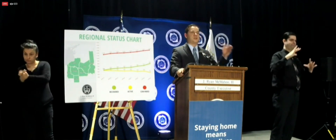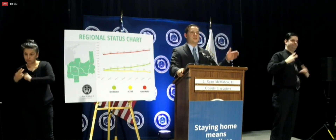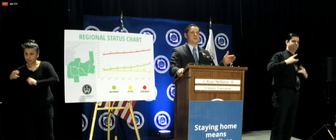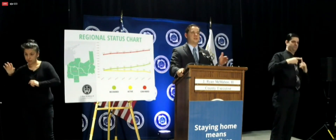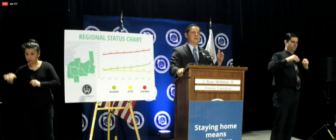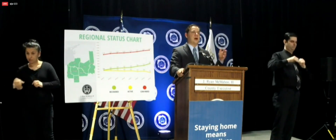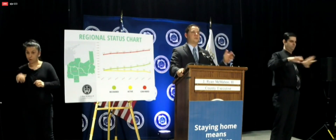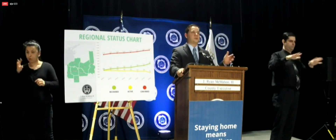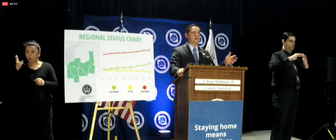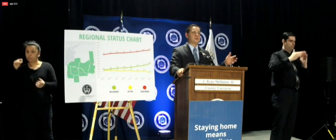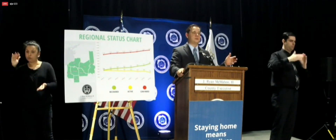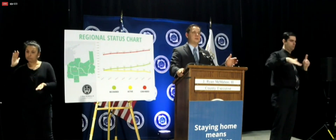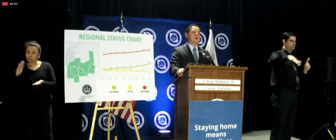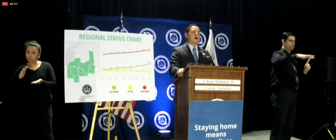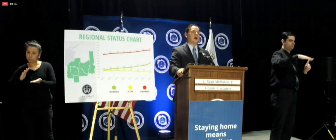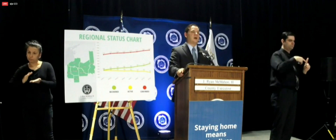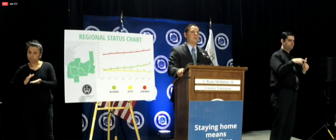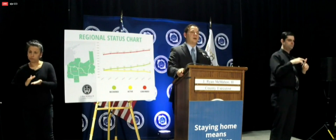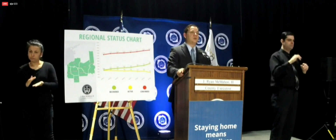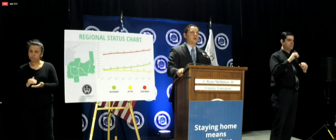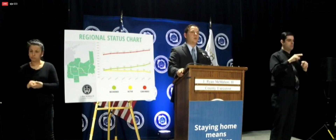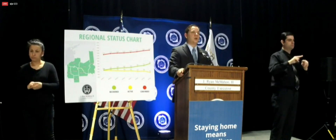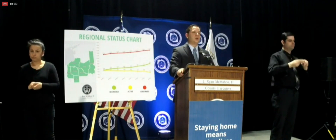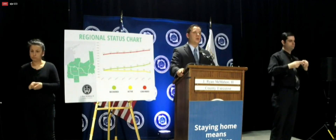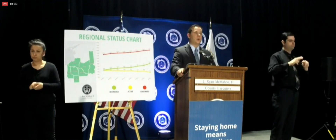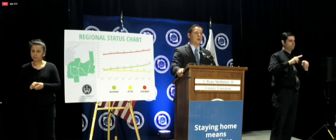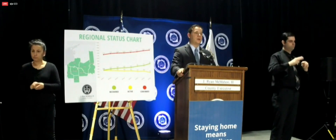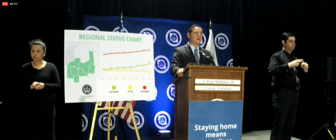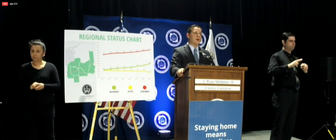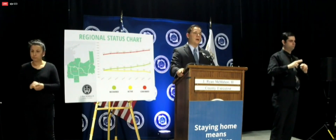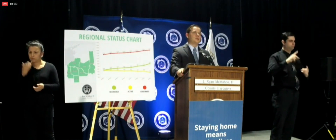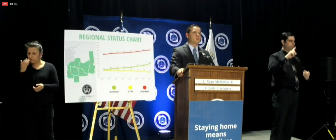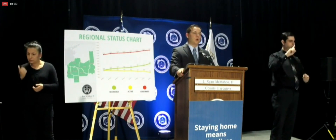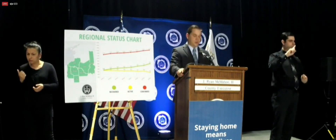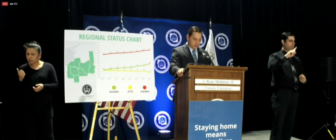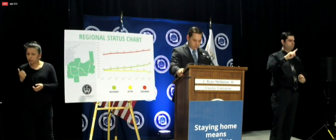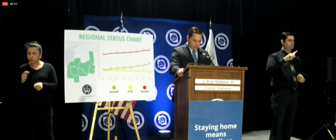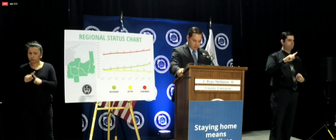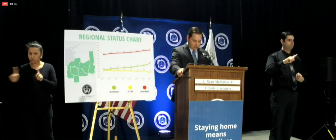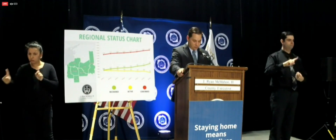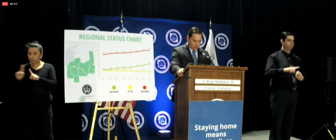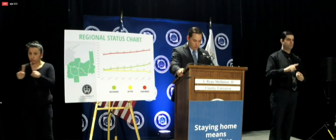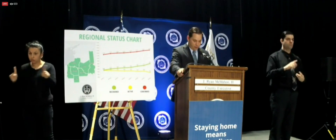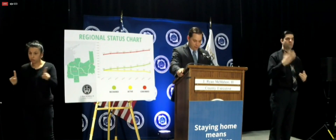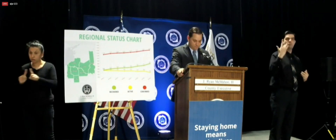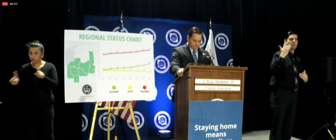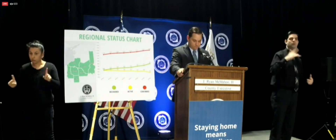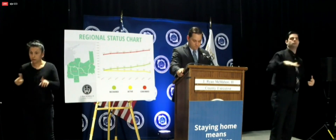SPREAD HAS BEEN GOING DOWN. THAT'S VERY IMPORTANT. THAT'S WHERE YOUR SOCIAL DISTANCING HELPS US BY DOING WHAT YOU'RE DOING.